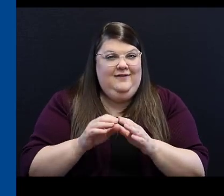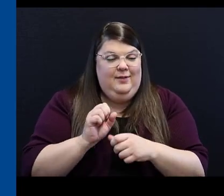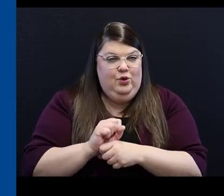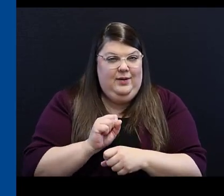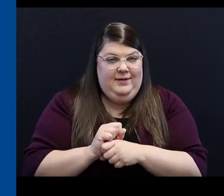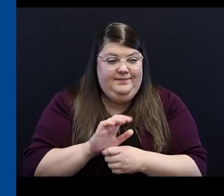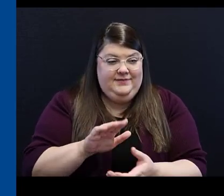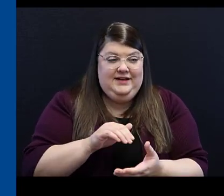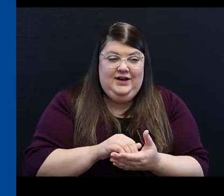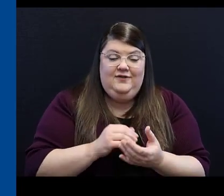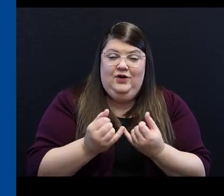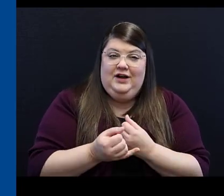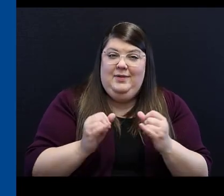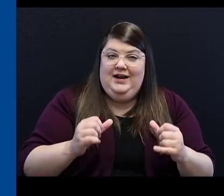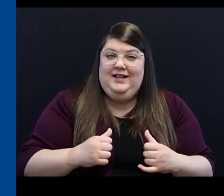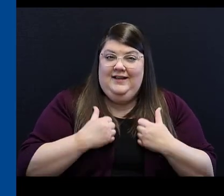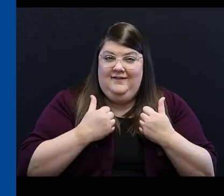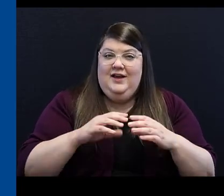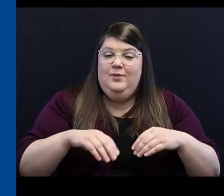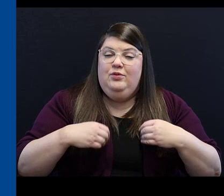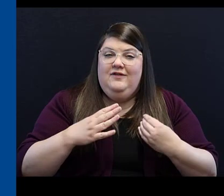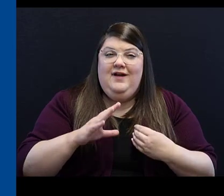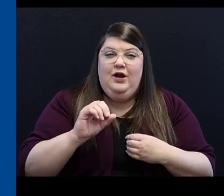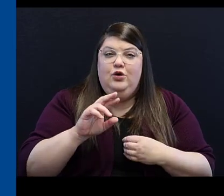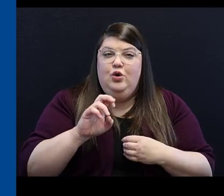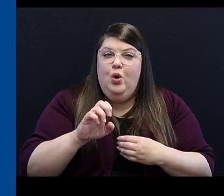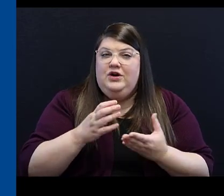Centers for Independent Living provide core services to individuals with disabilities